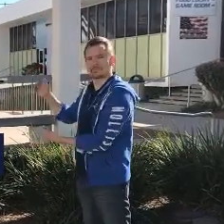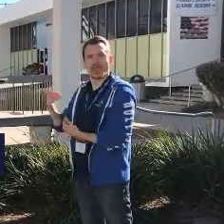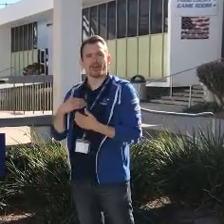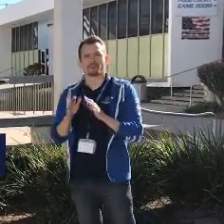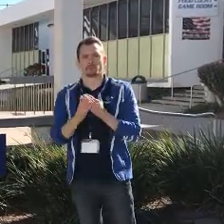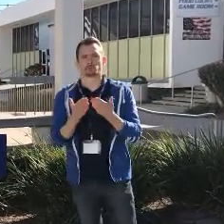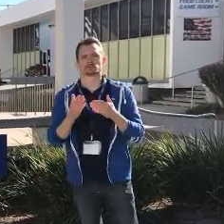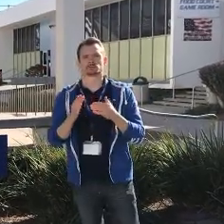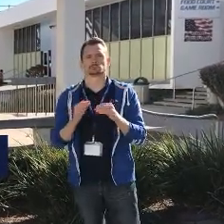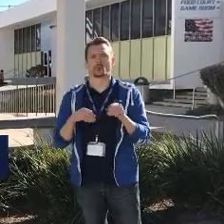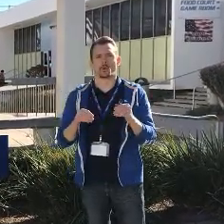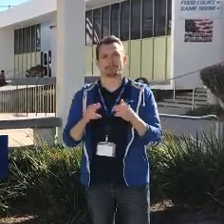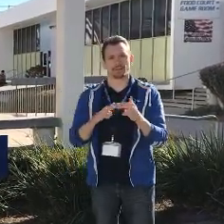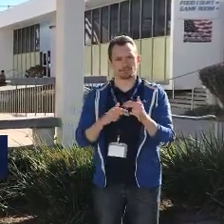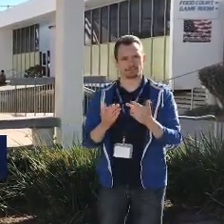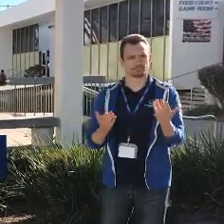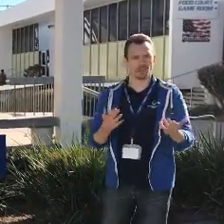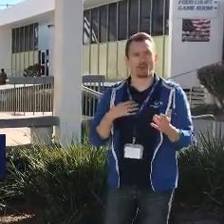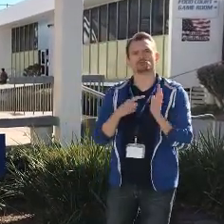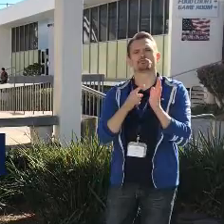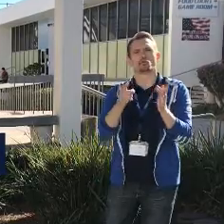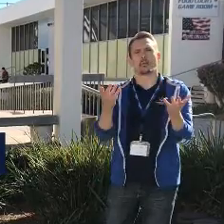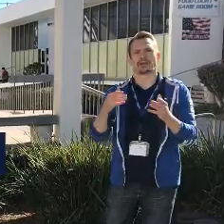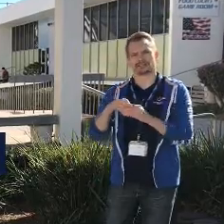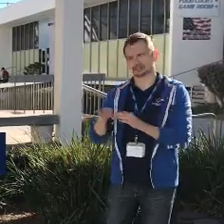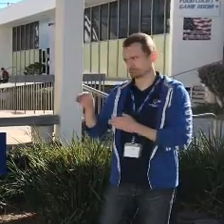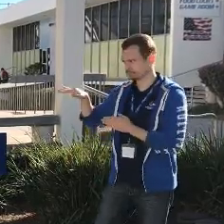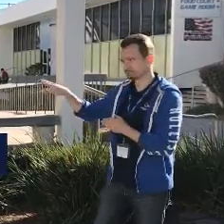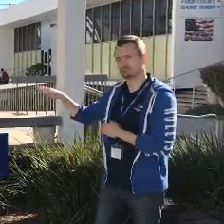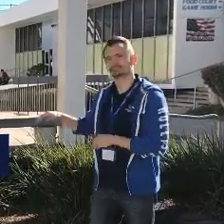We have a bookstore here. I'll show you what's in this area.